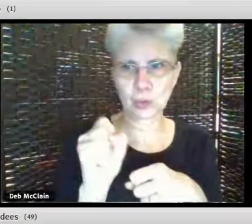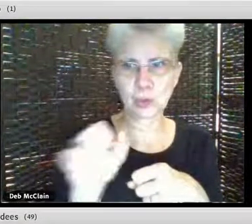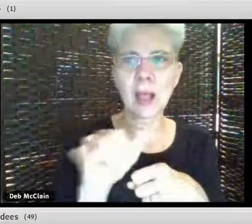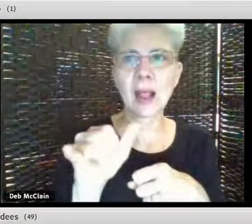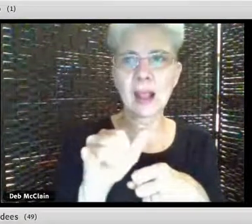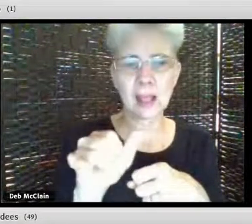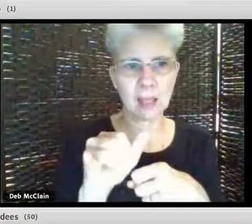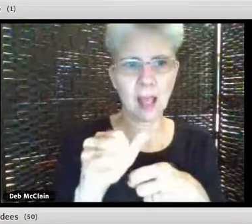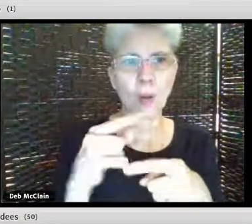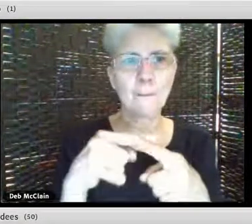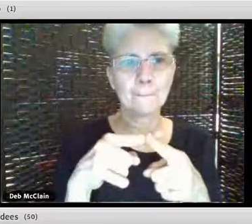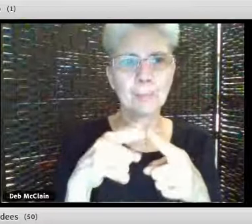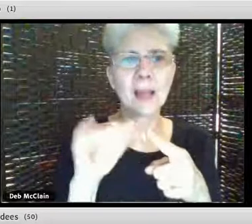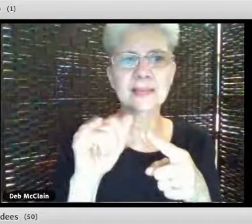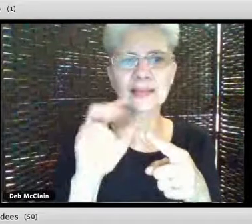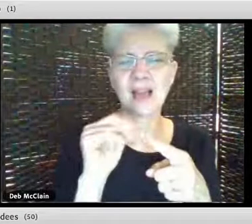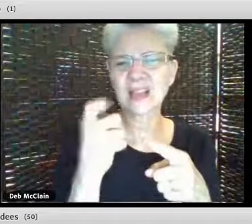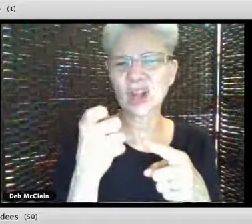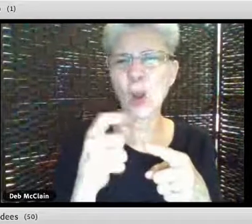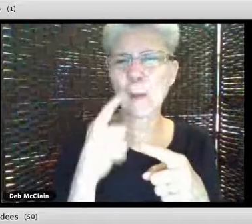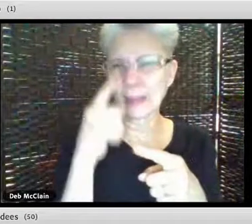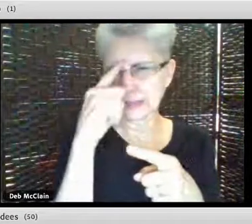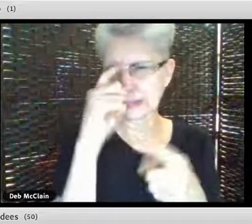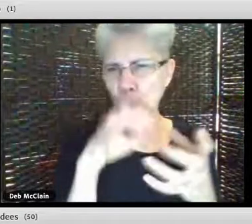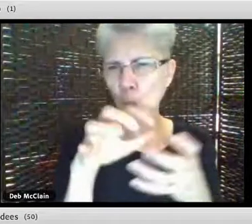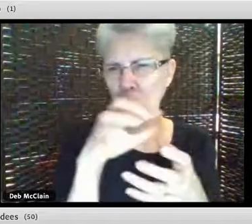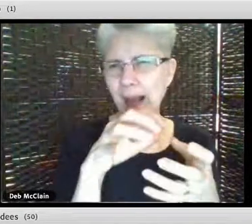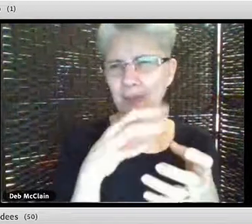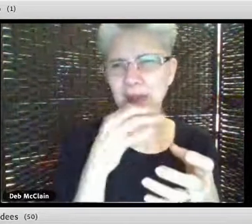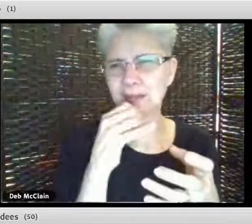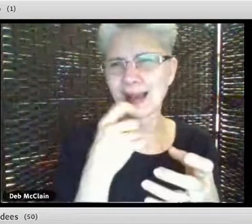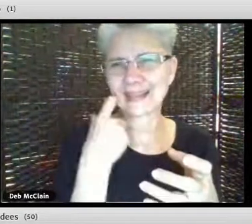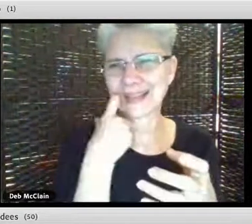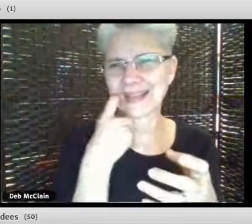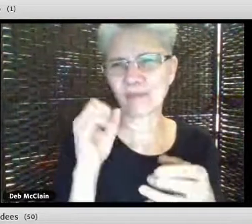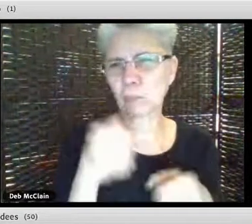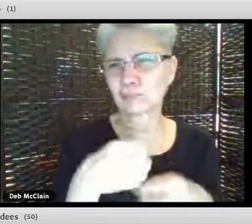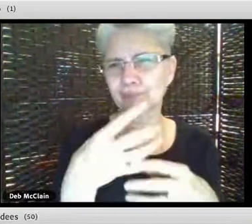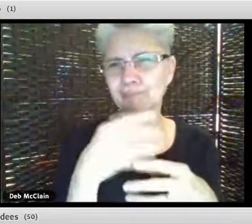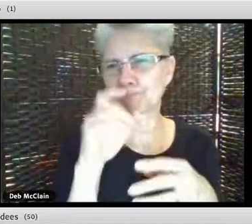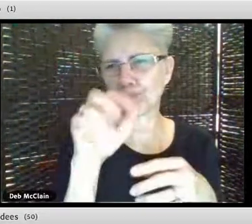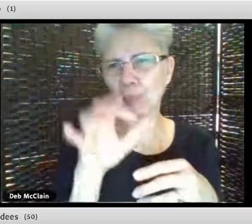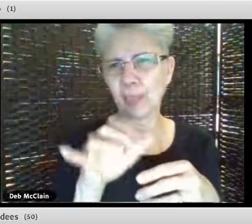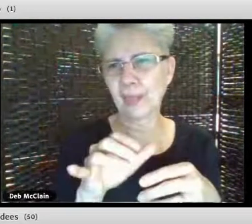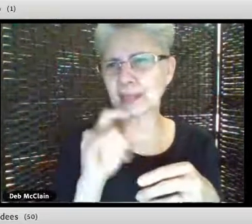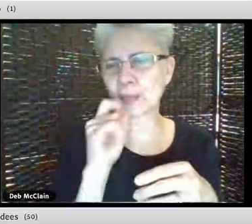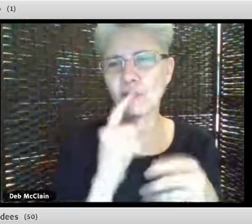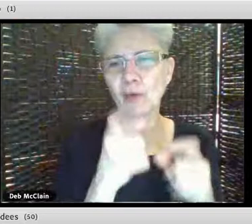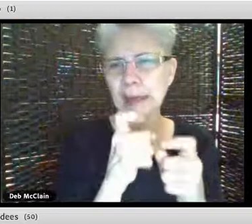Like I said, this is a little bit disorganized, right? Because I just have put stuff here, but I haven't really played around with organizing it,